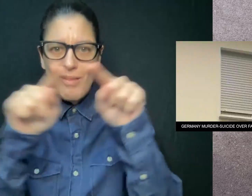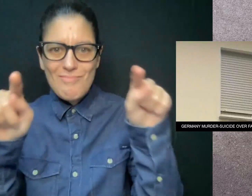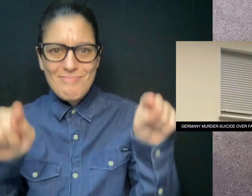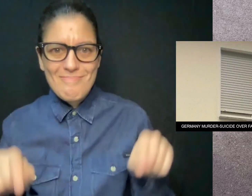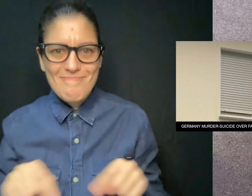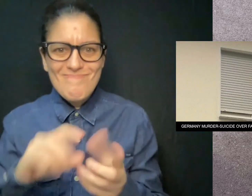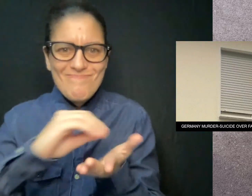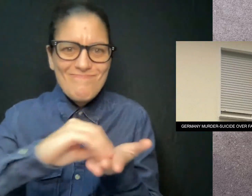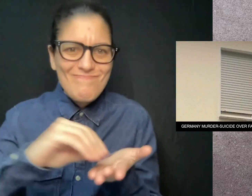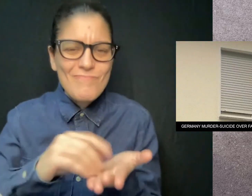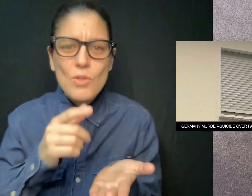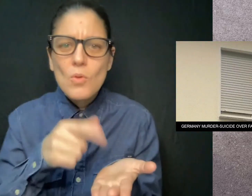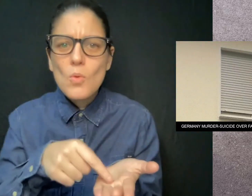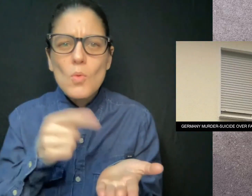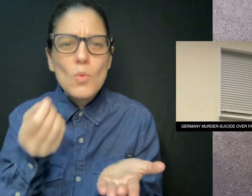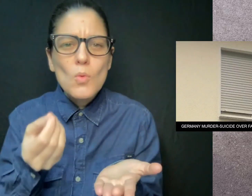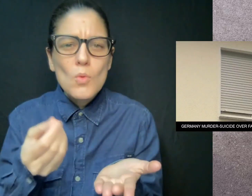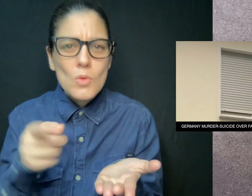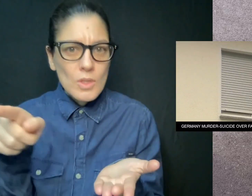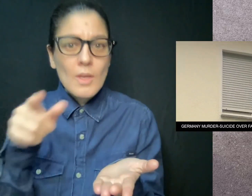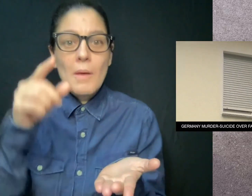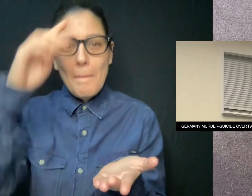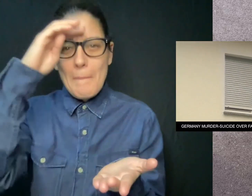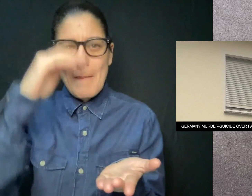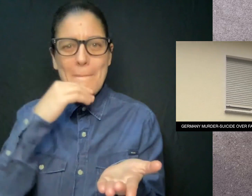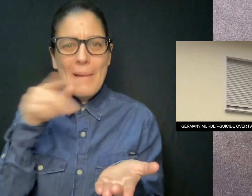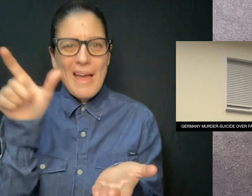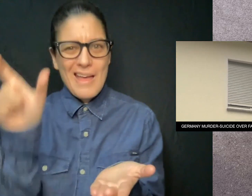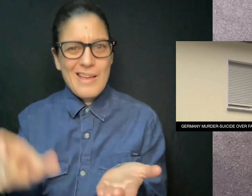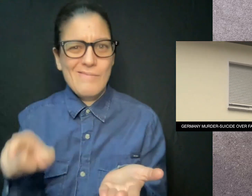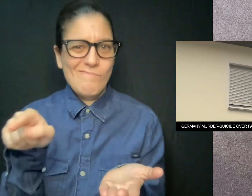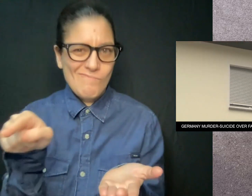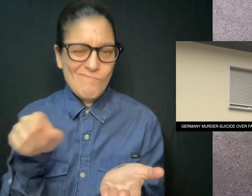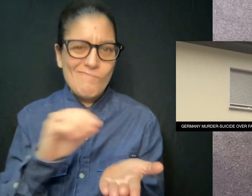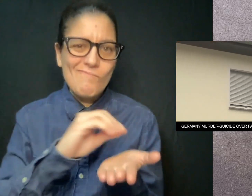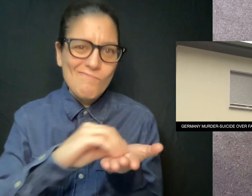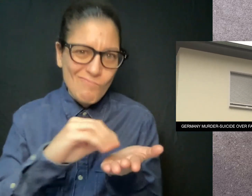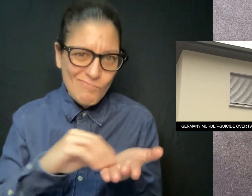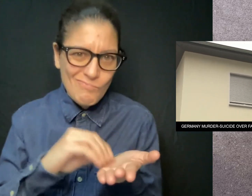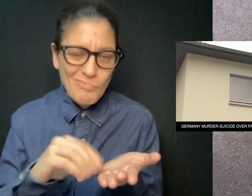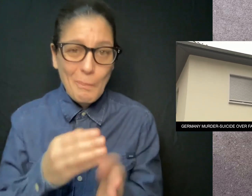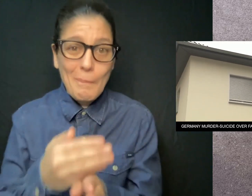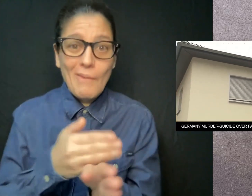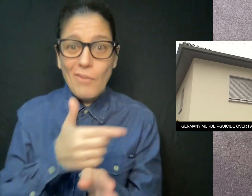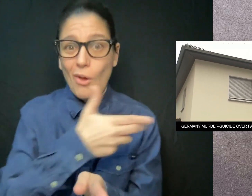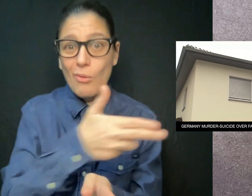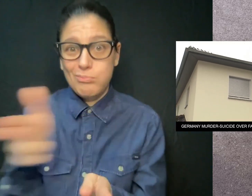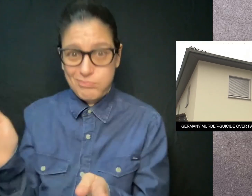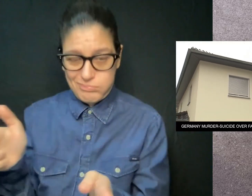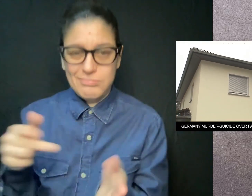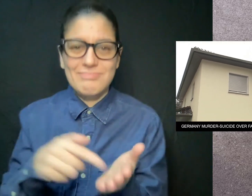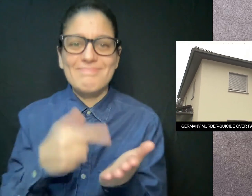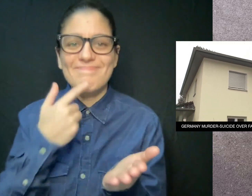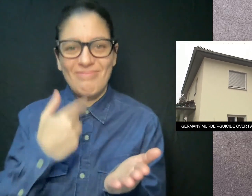but they later found a letter written by the father that confessed that he killed his wife